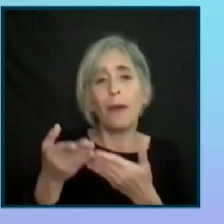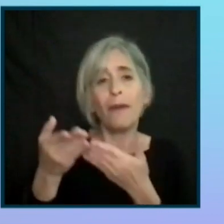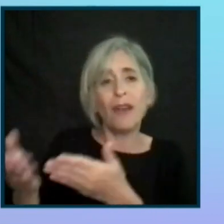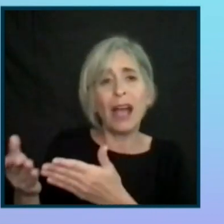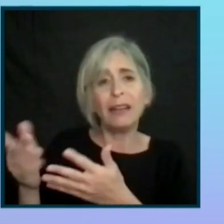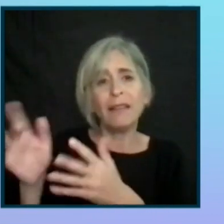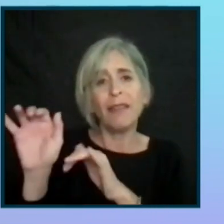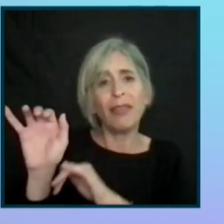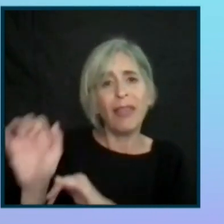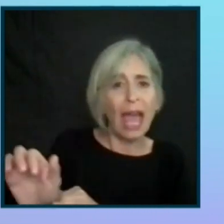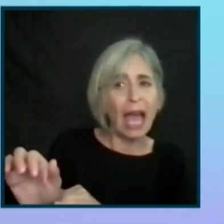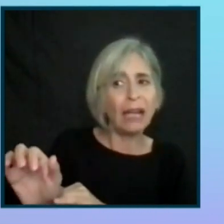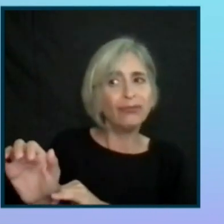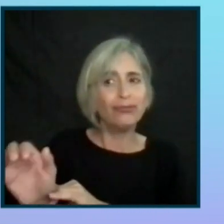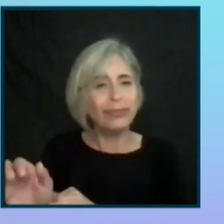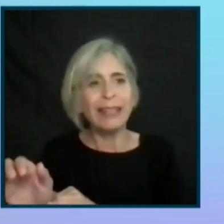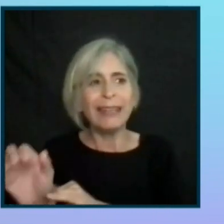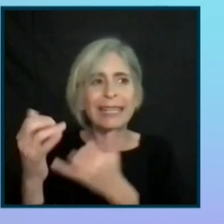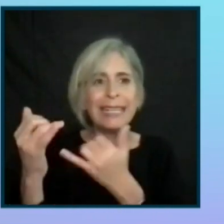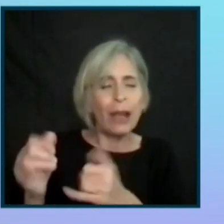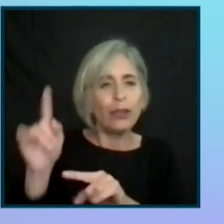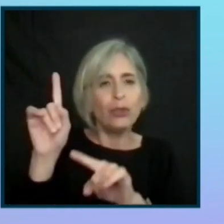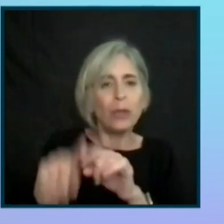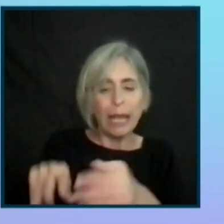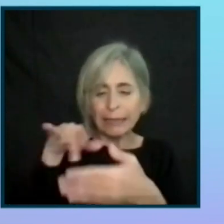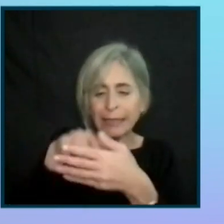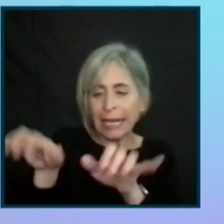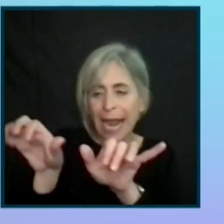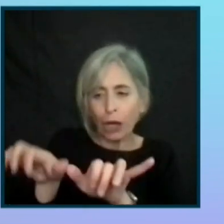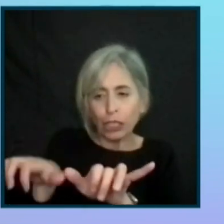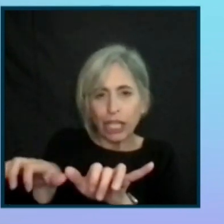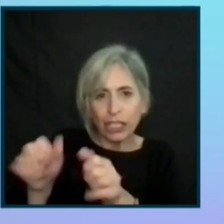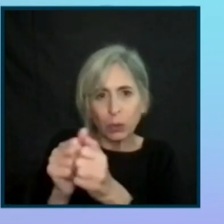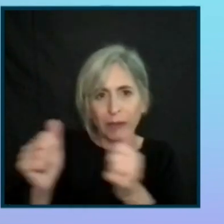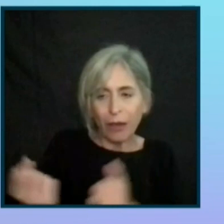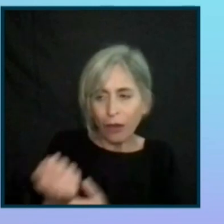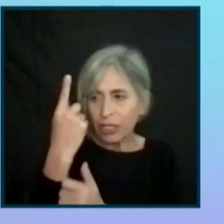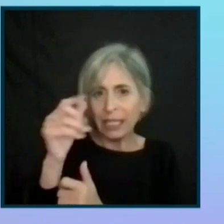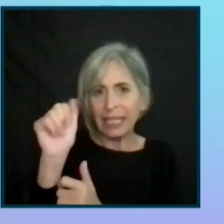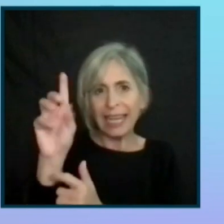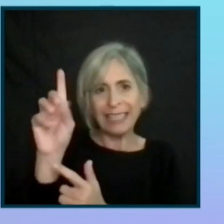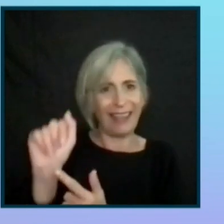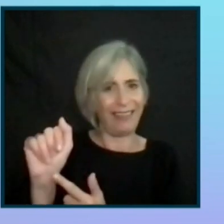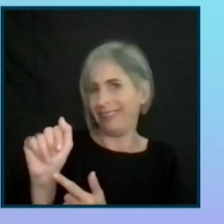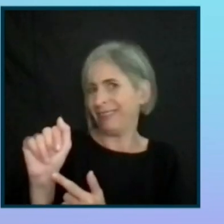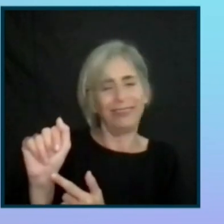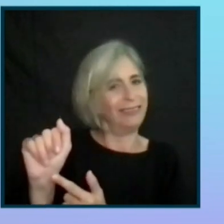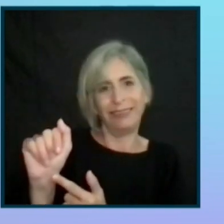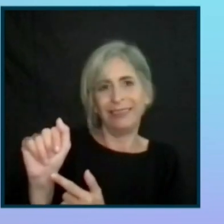that now you can't study architecture without understanding the ADA, it's just part and parcel of it.